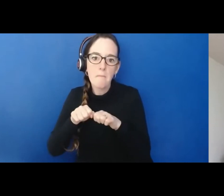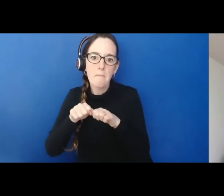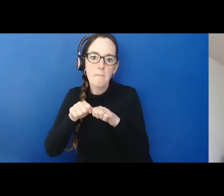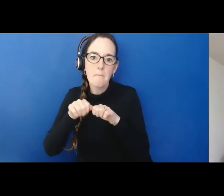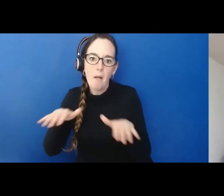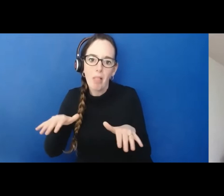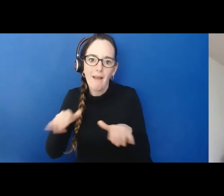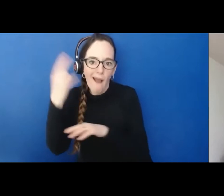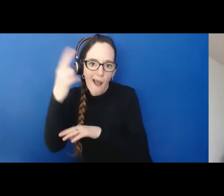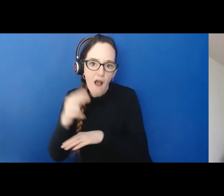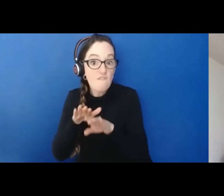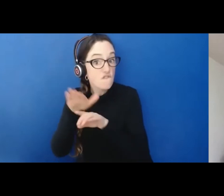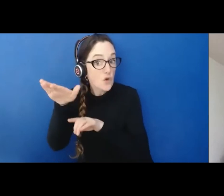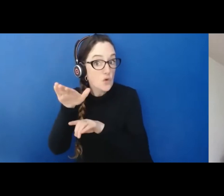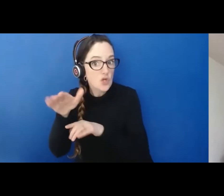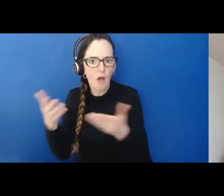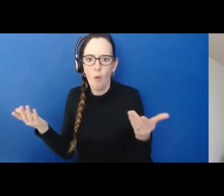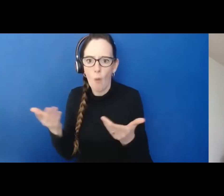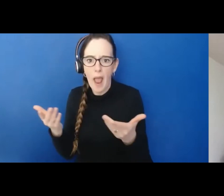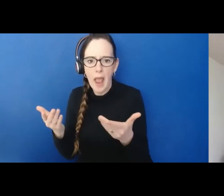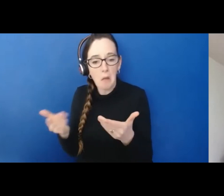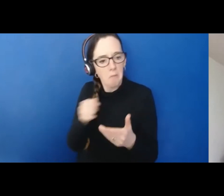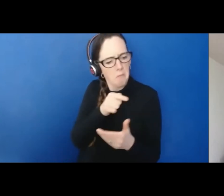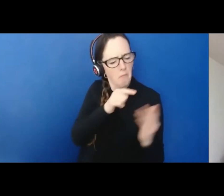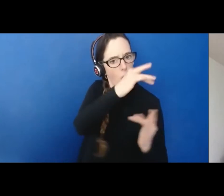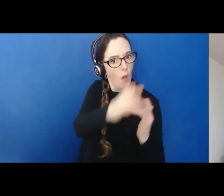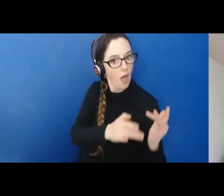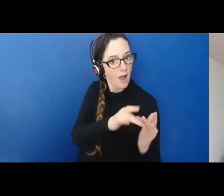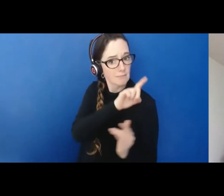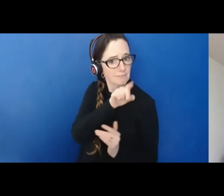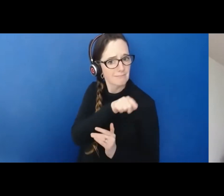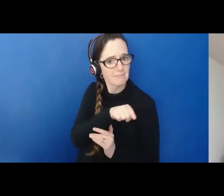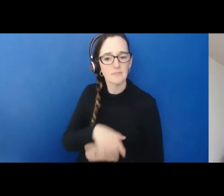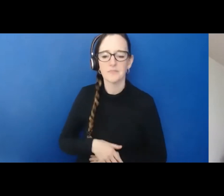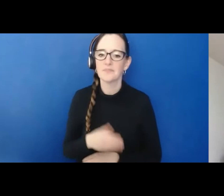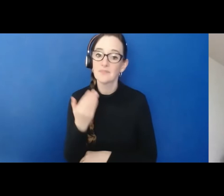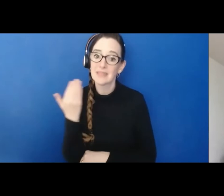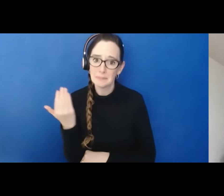of Public Art Online? The speakers at each event have been invited